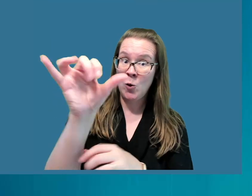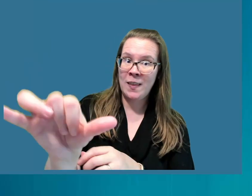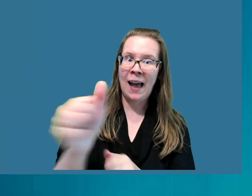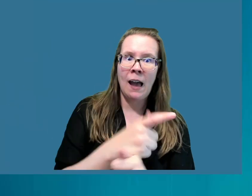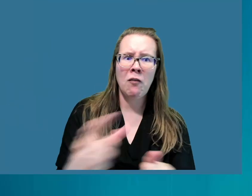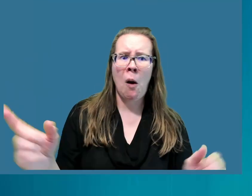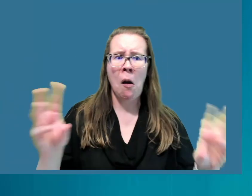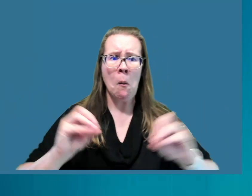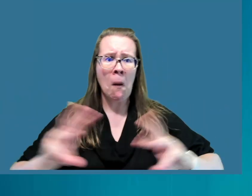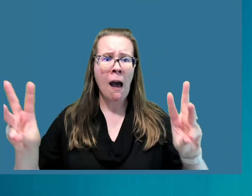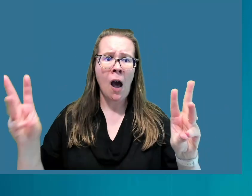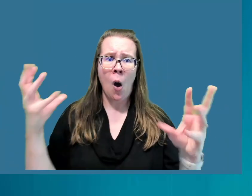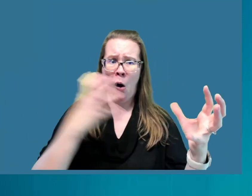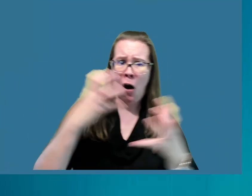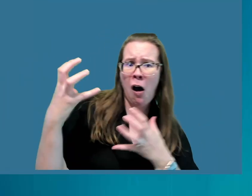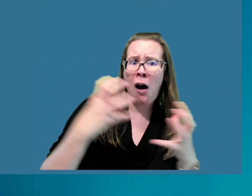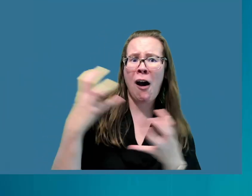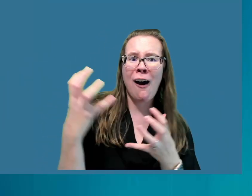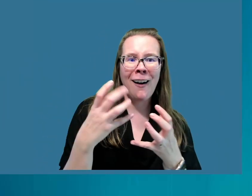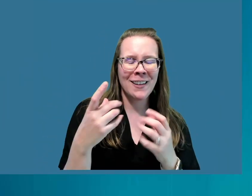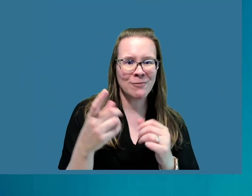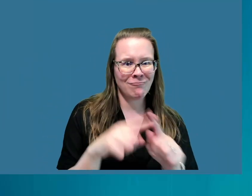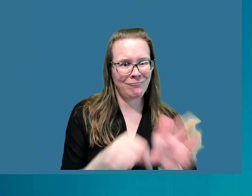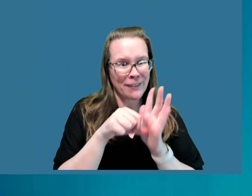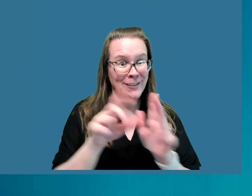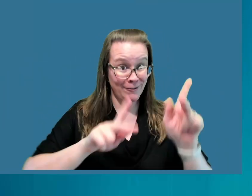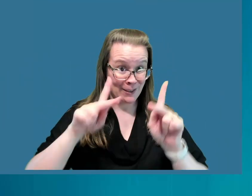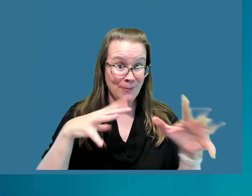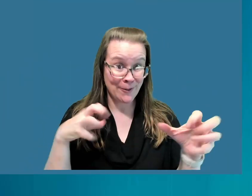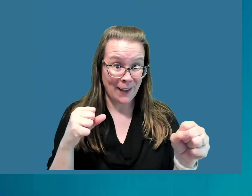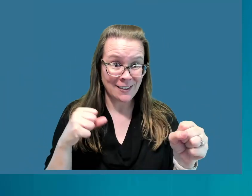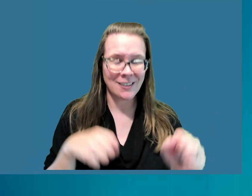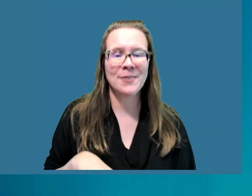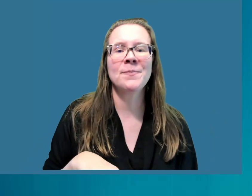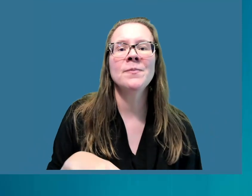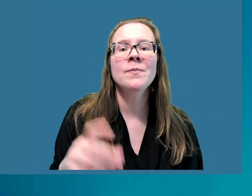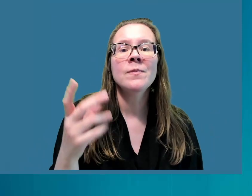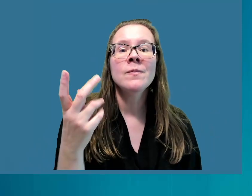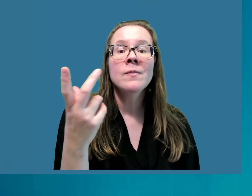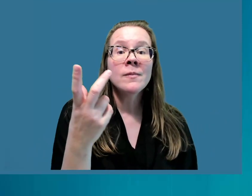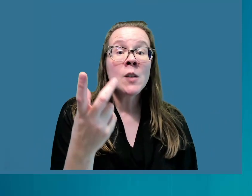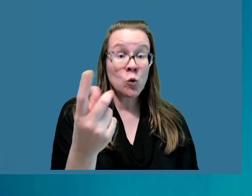people get really impressed by it. And so it pays off, considering how simple it is to accomplish.